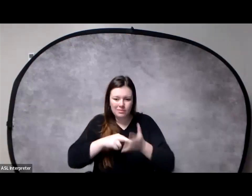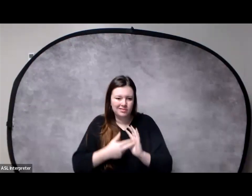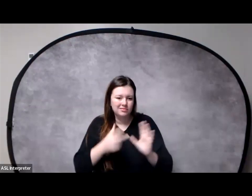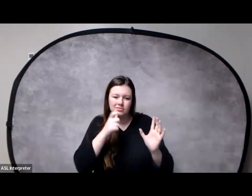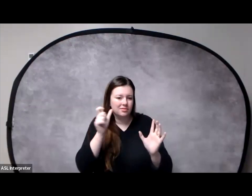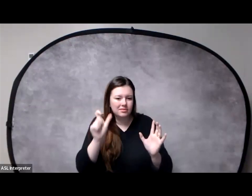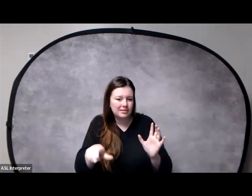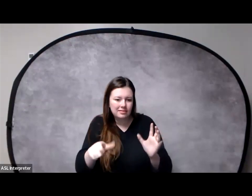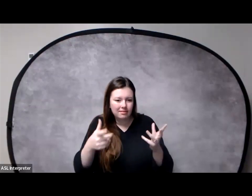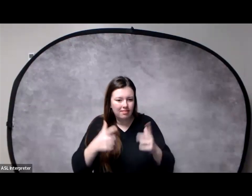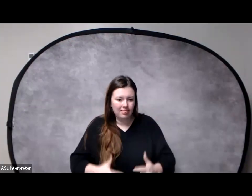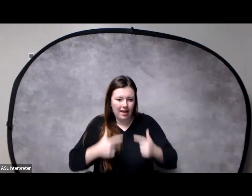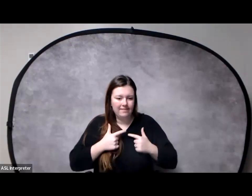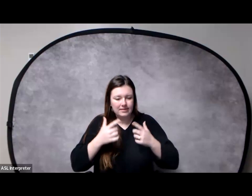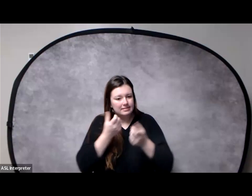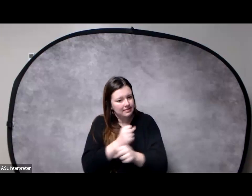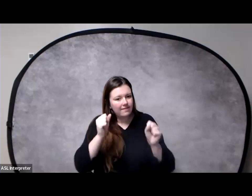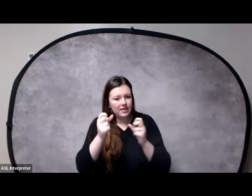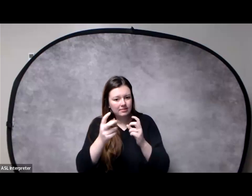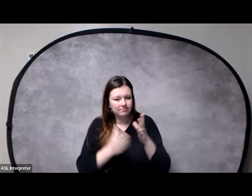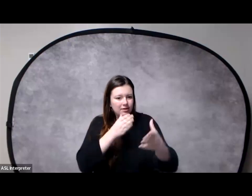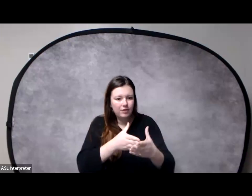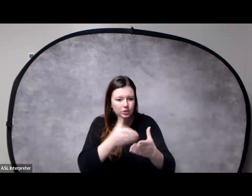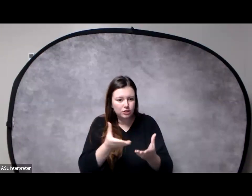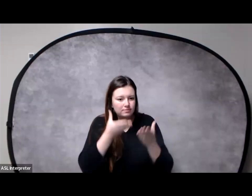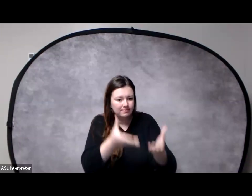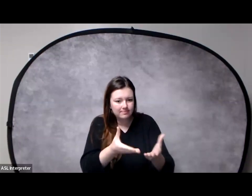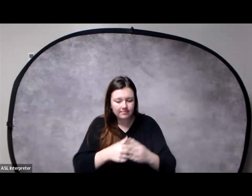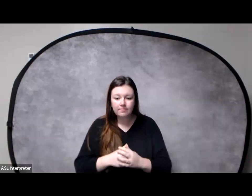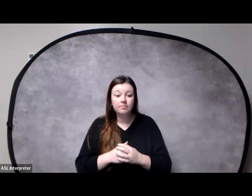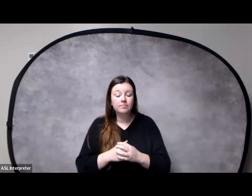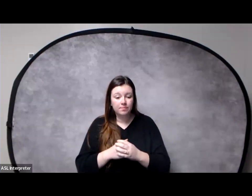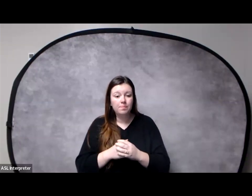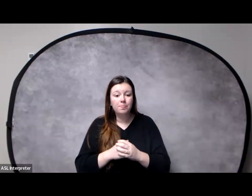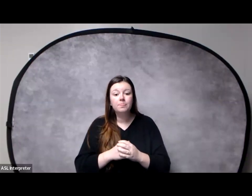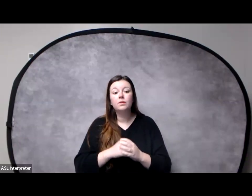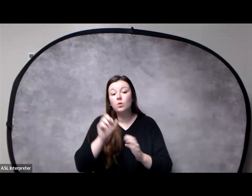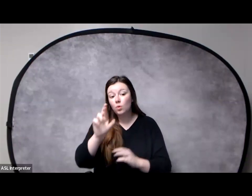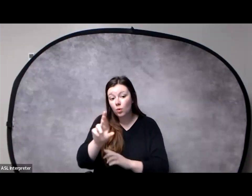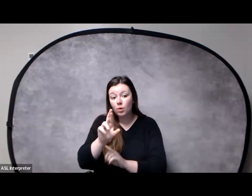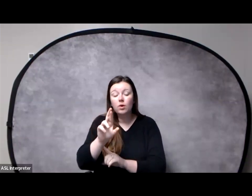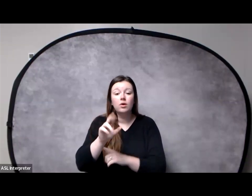Or on the other hand, a provider cannot provide medical treatment to a person with a disability